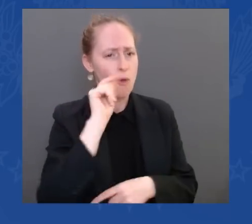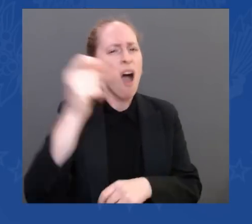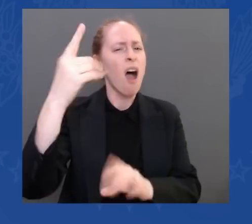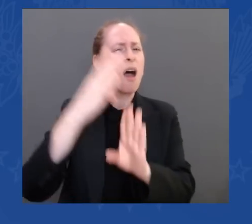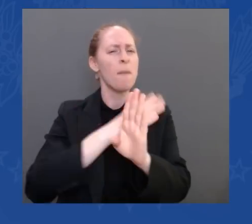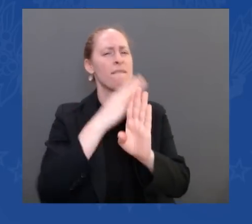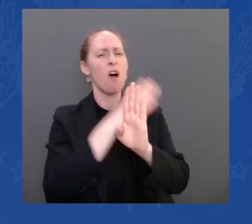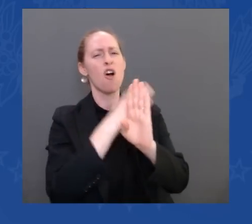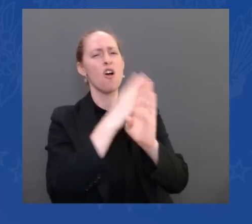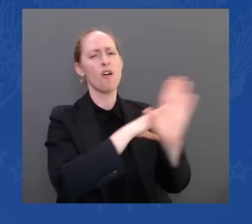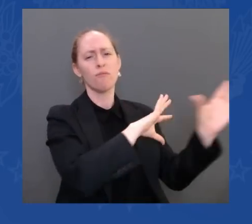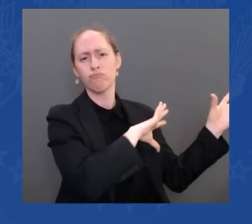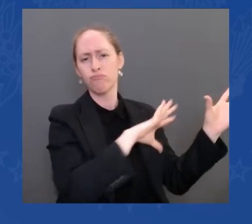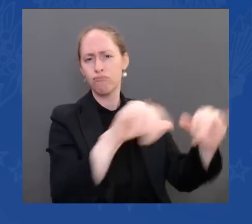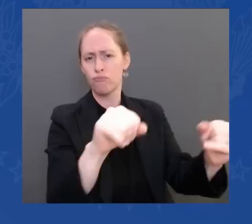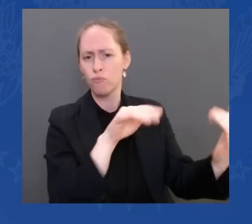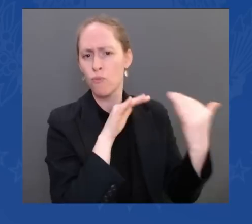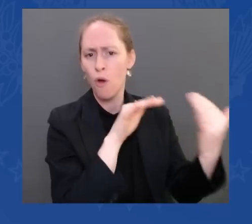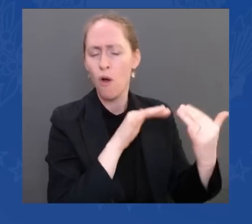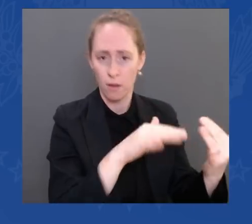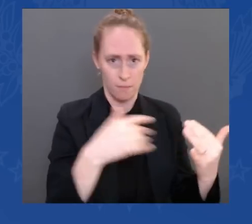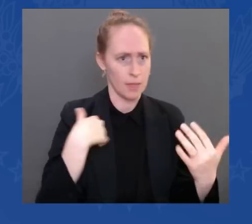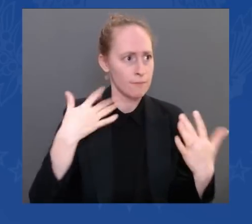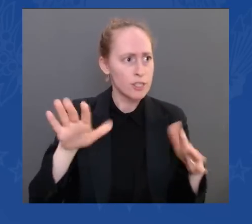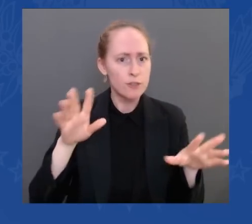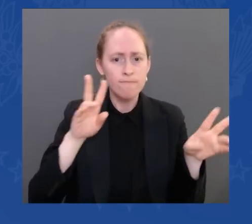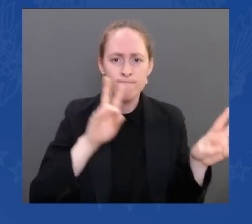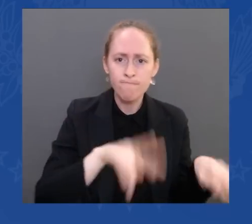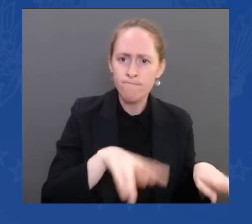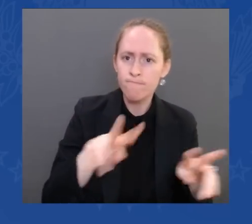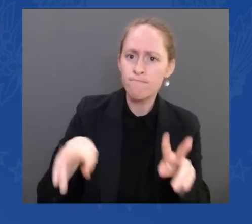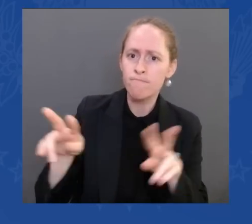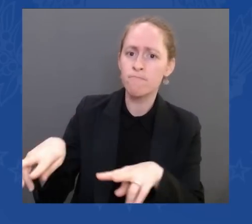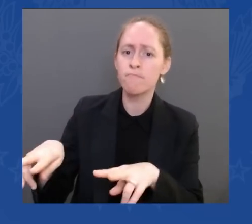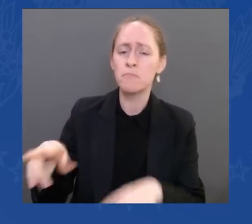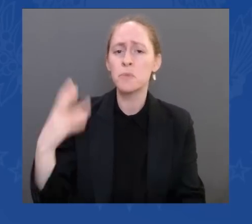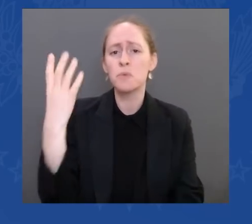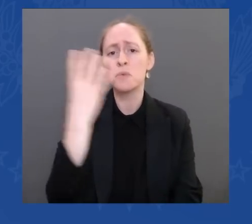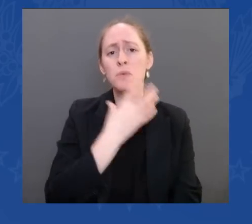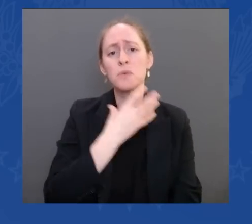We see on the news every single day the atrocities and the war crimes that are being committed